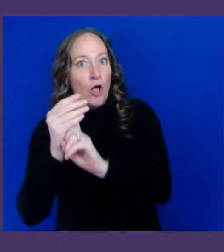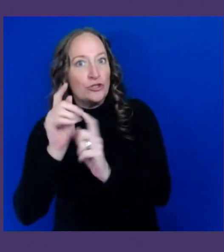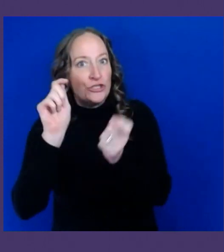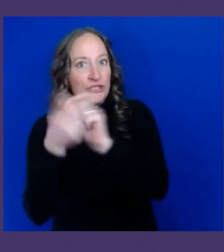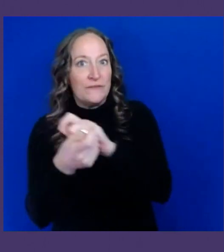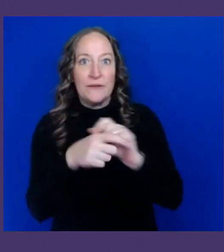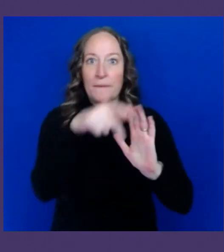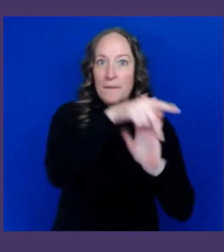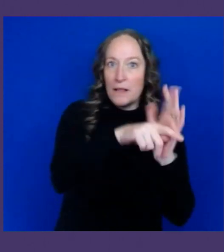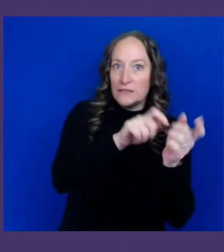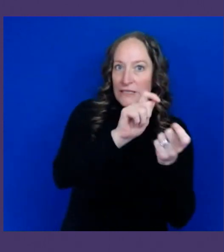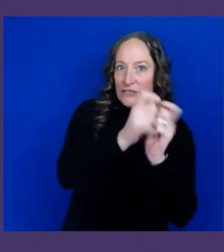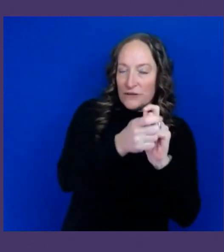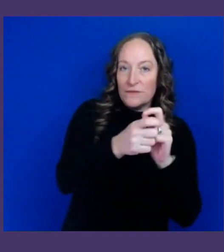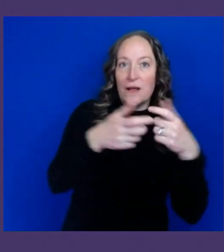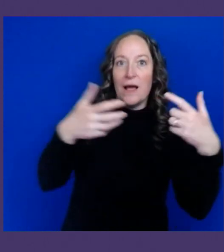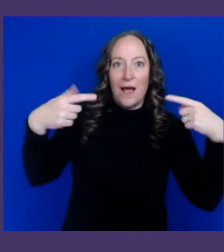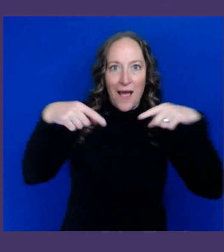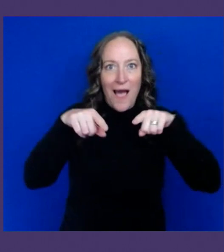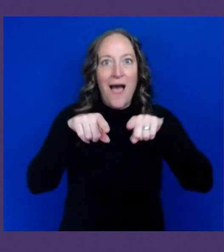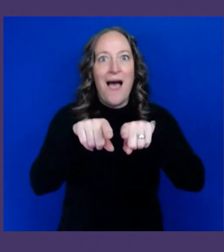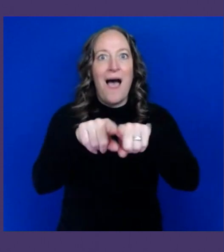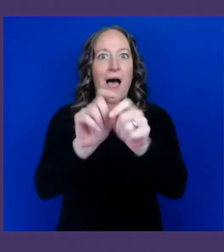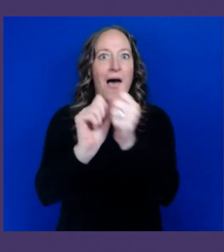It's probably better to use an example.